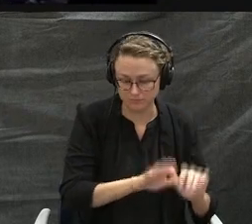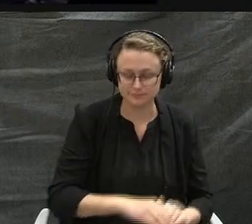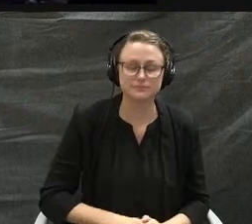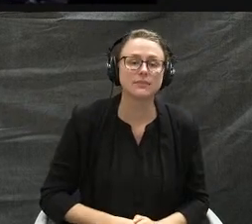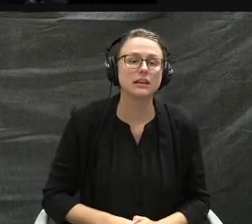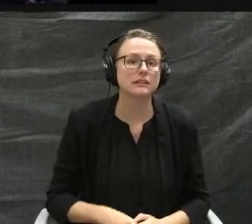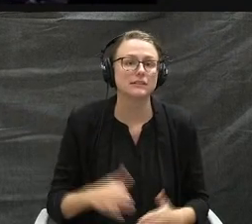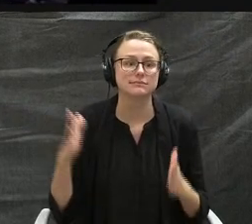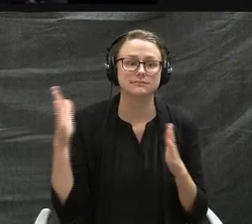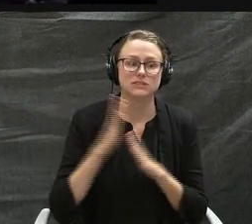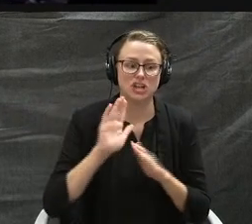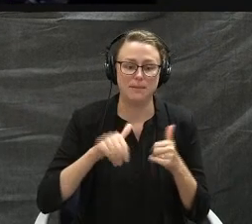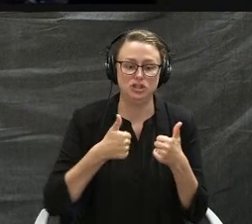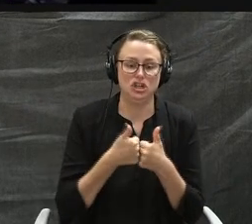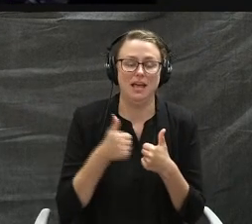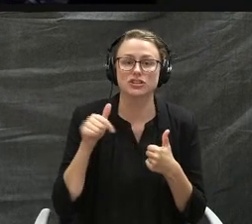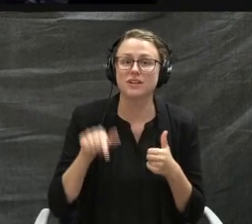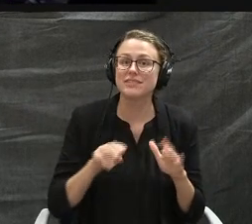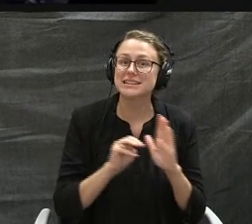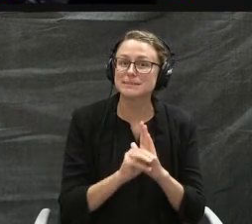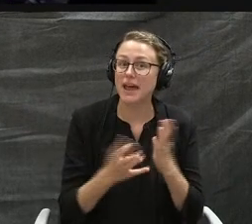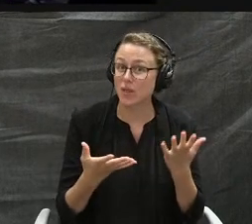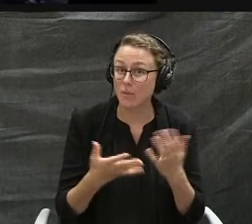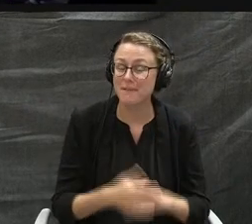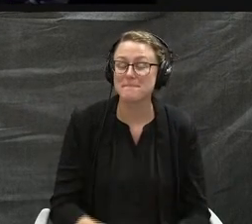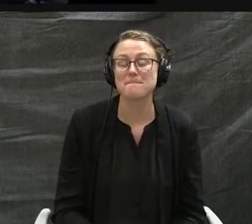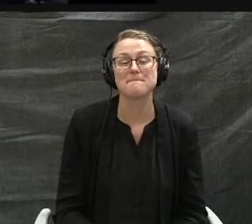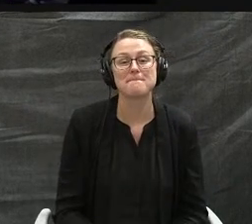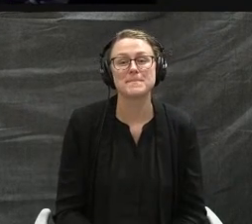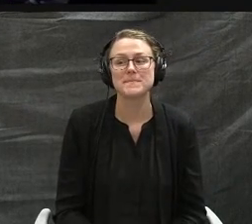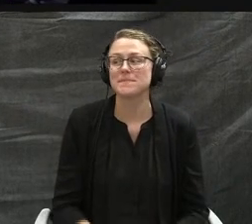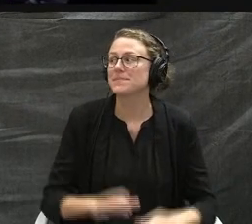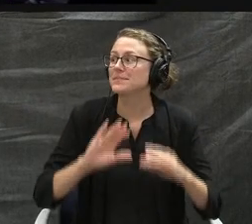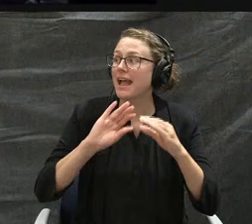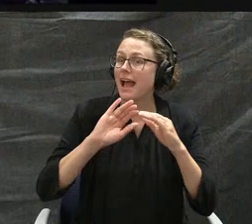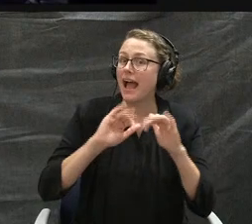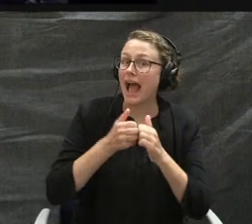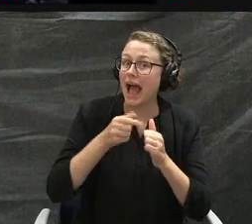this model are, number one is how are we going to ensure